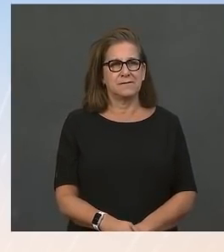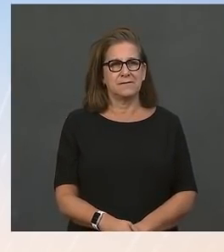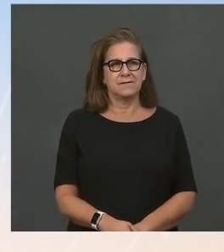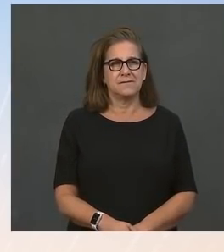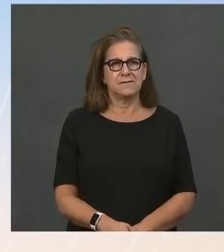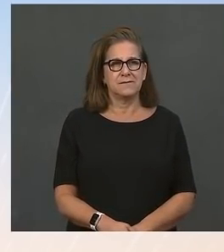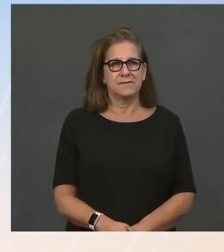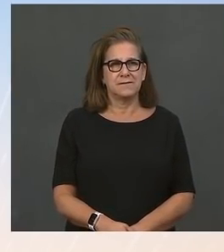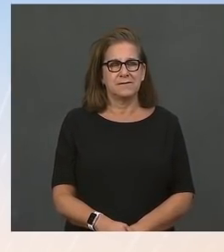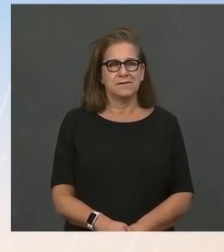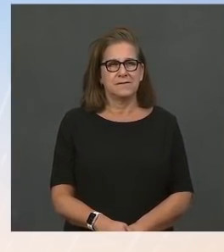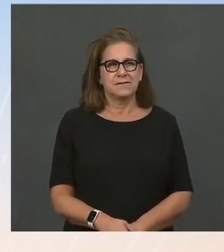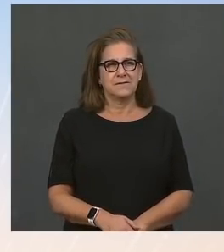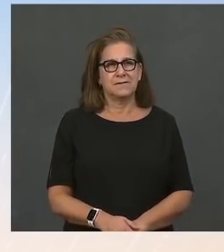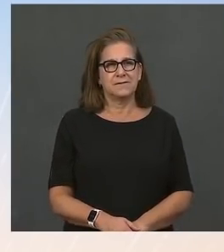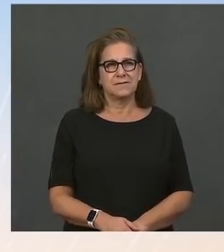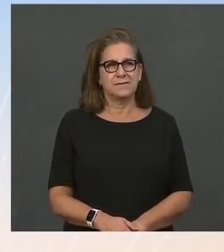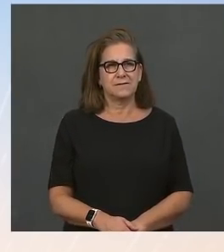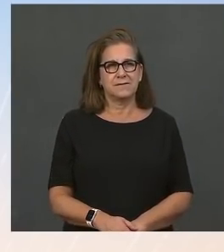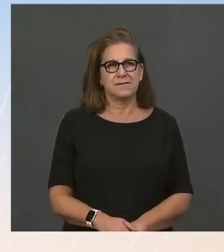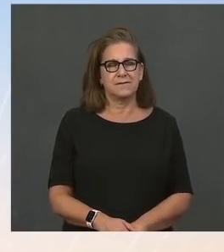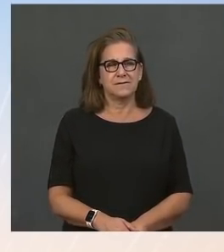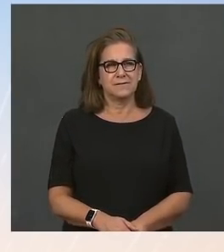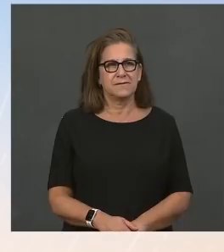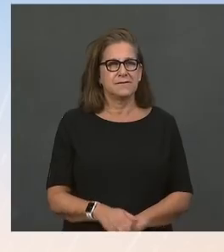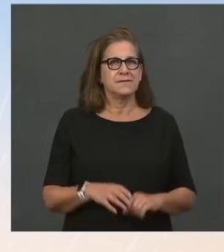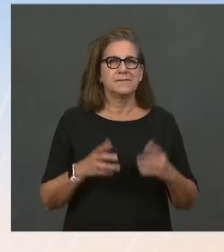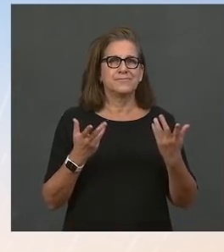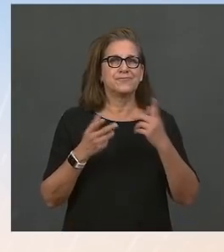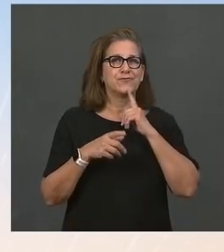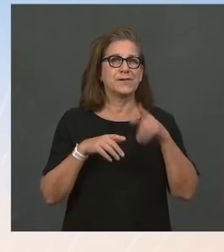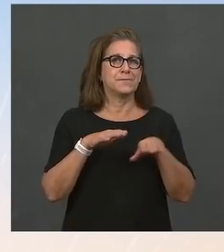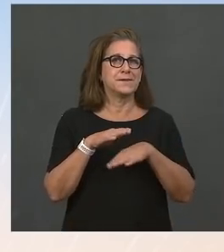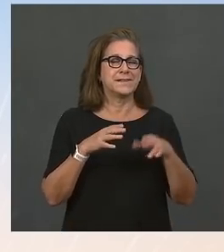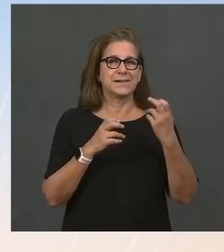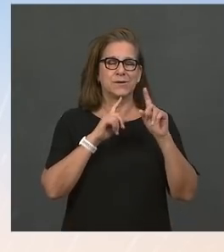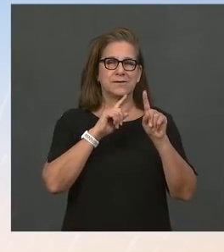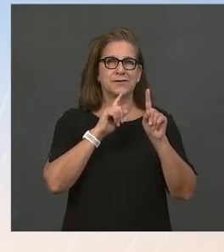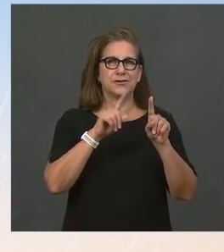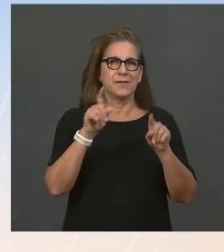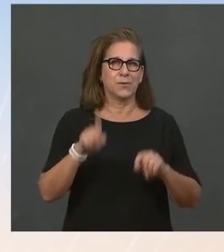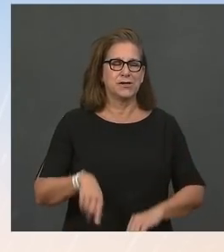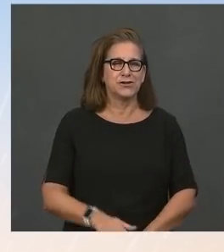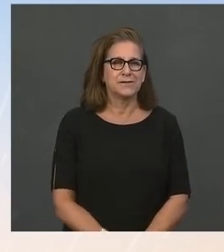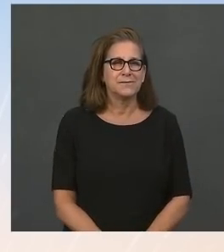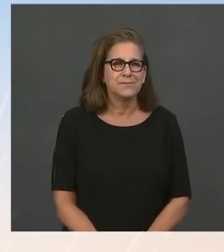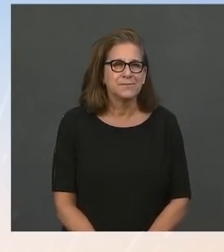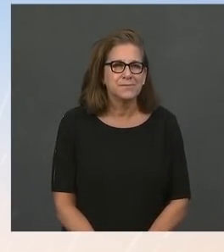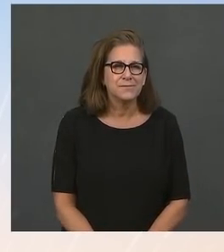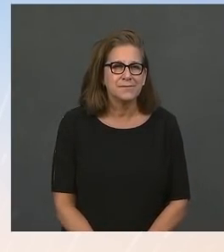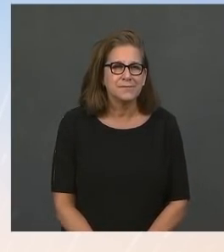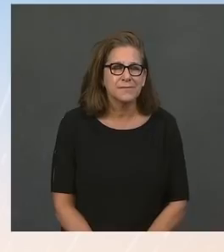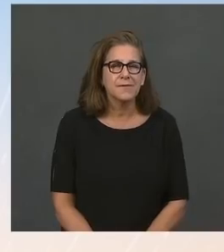by the audience and the moderator. The Press: Can I follow up? >> Ms. Psaki: Go ahead, George. The Press: Yeah, this follows a little bit on the -- on that. This week has been an interesting mix